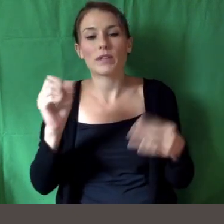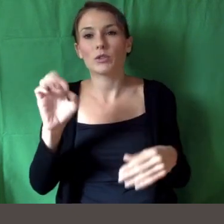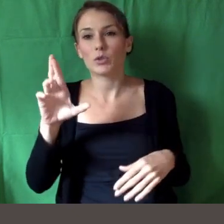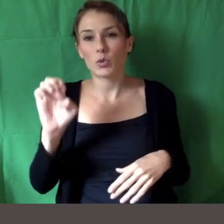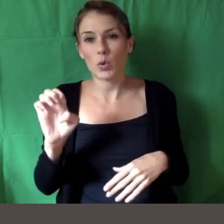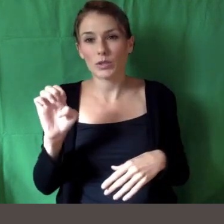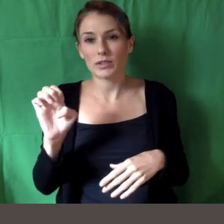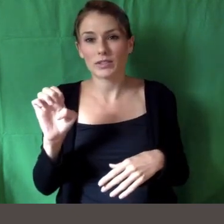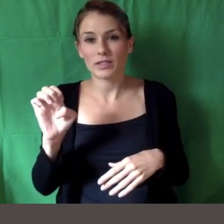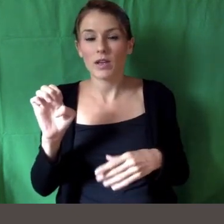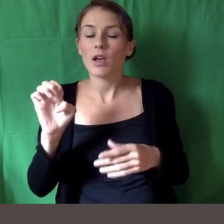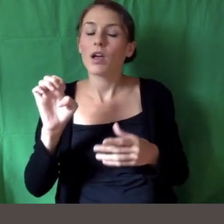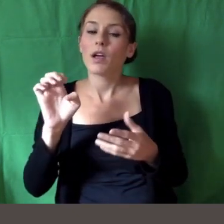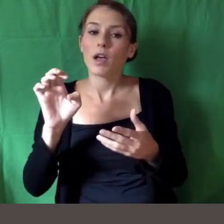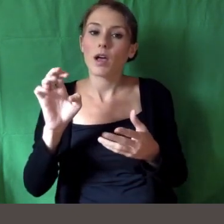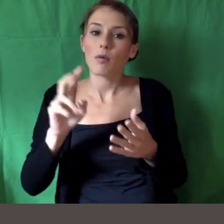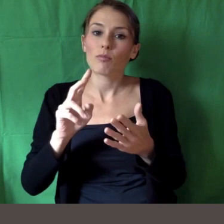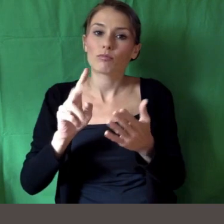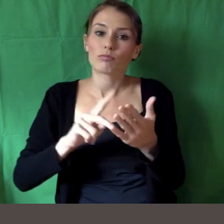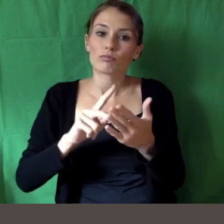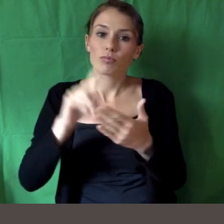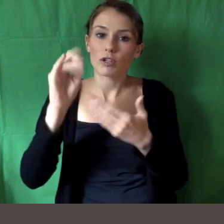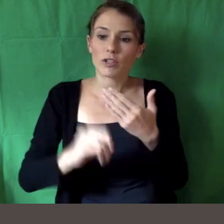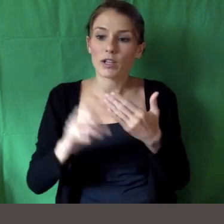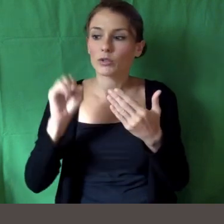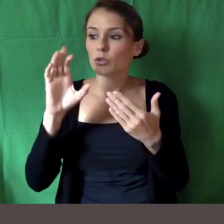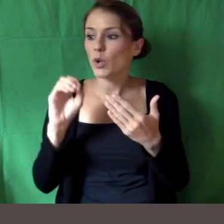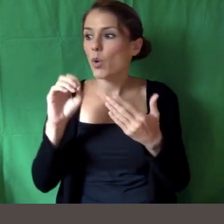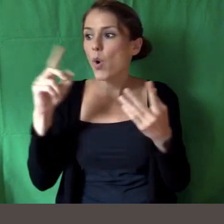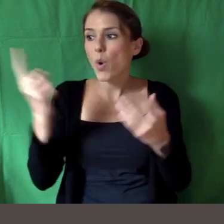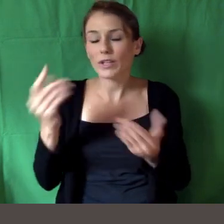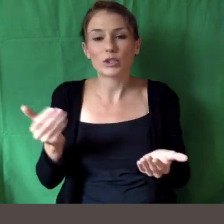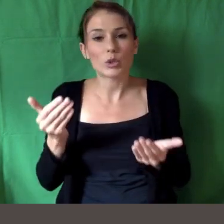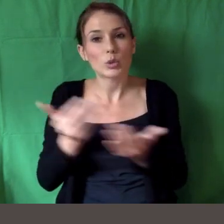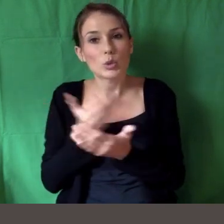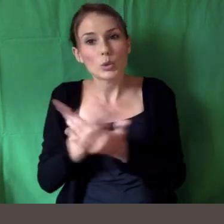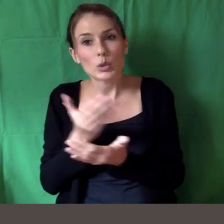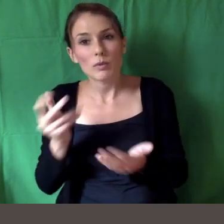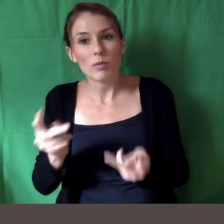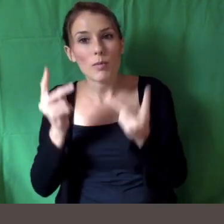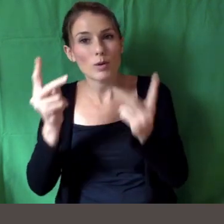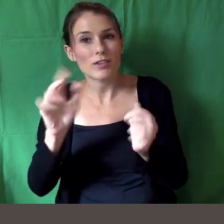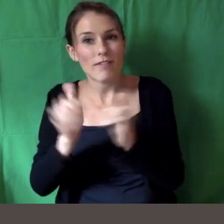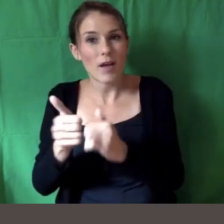always new proposals from the community members on how to make Python even better.